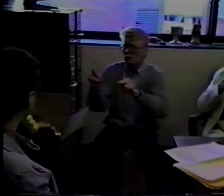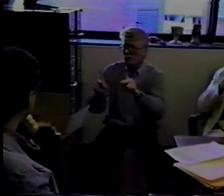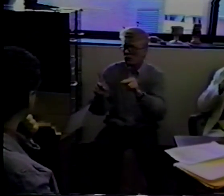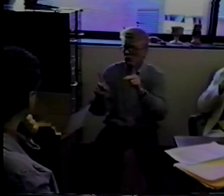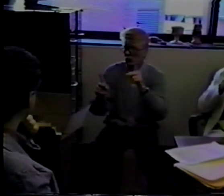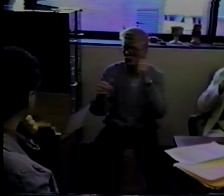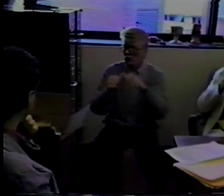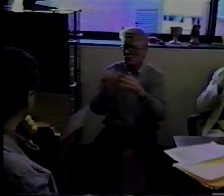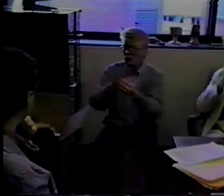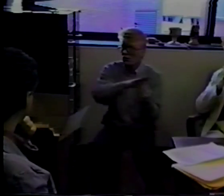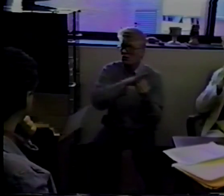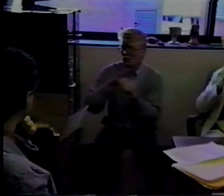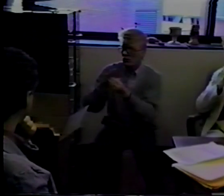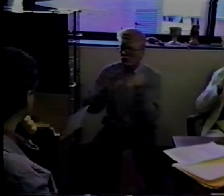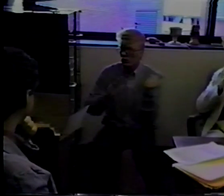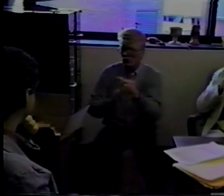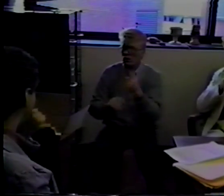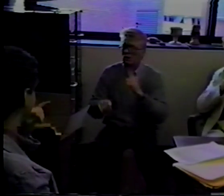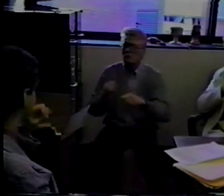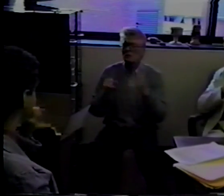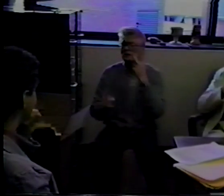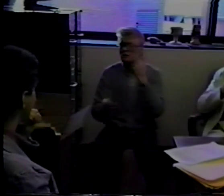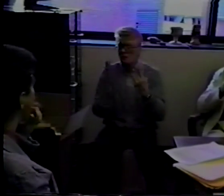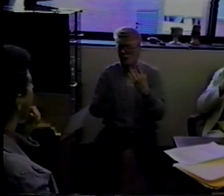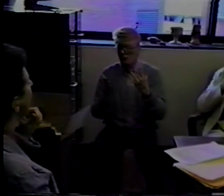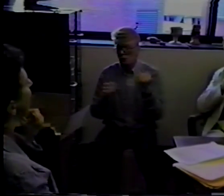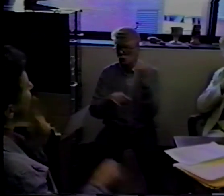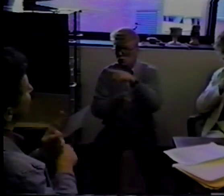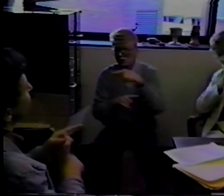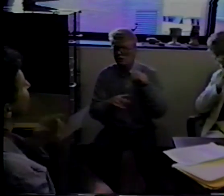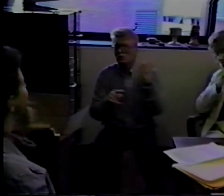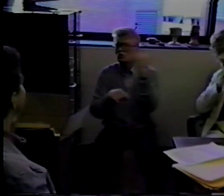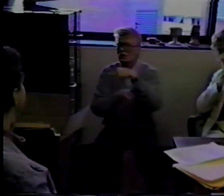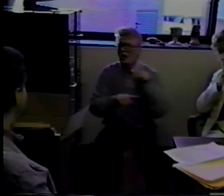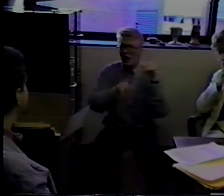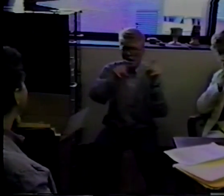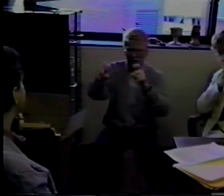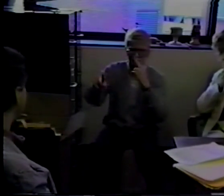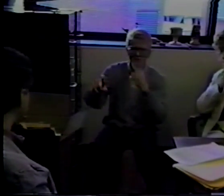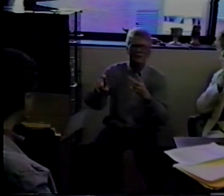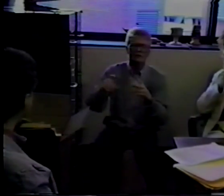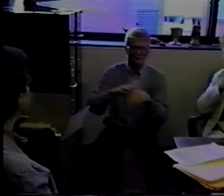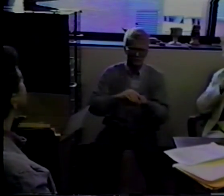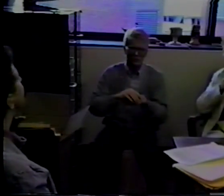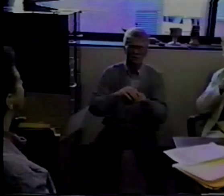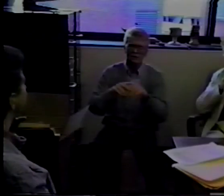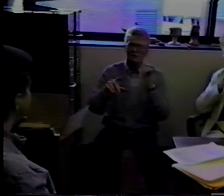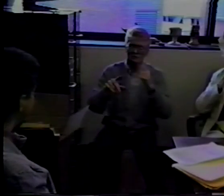We can see how many other people don't have them. If it's a problem for a fair number of